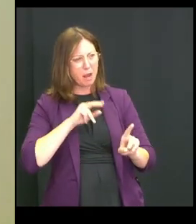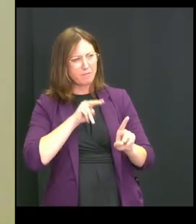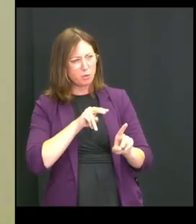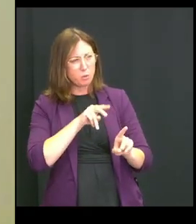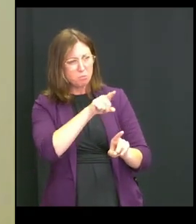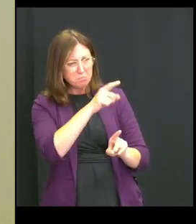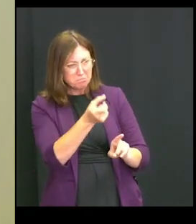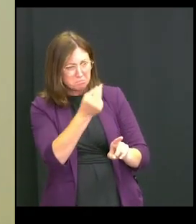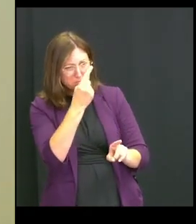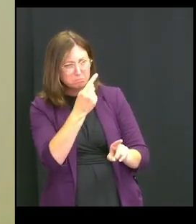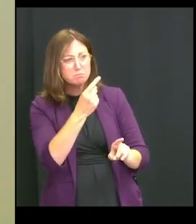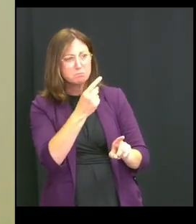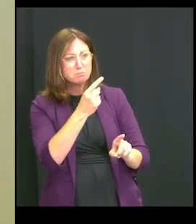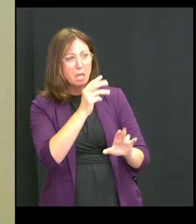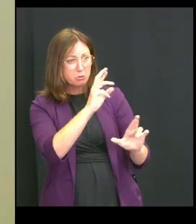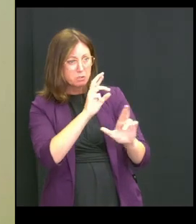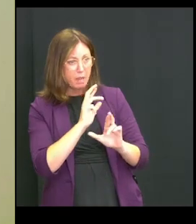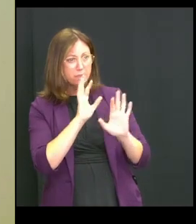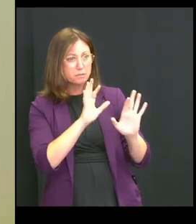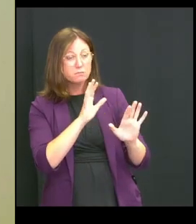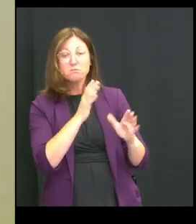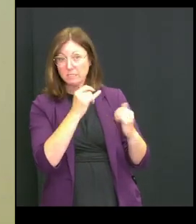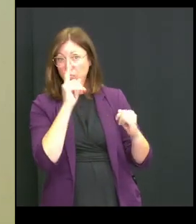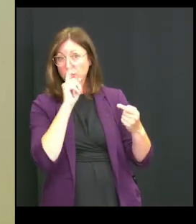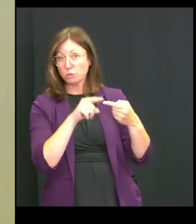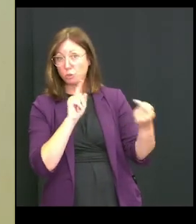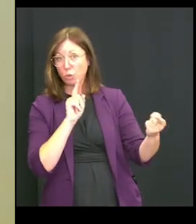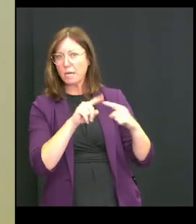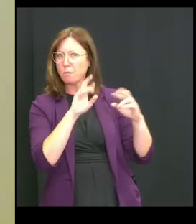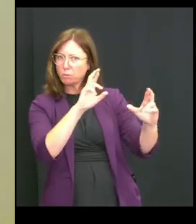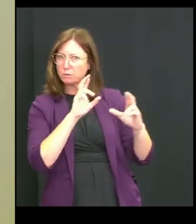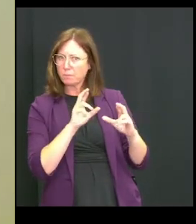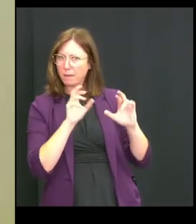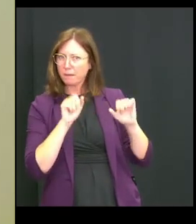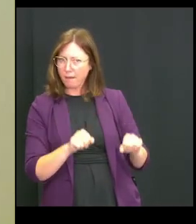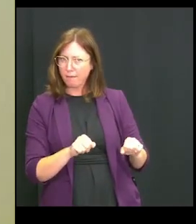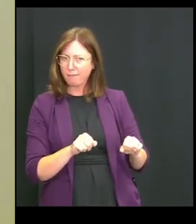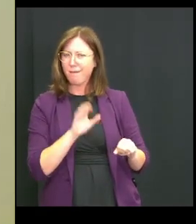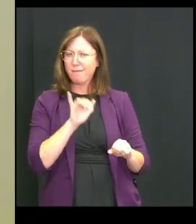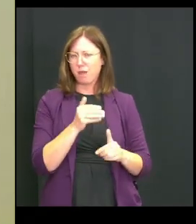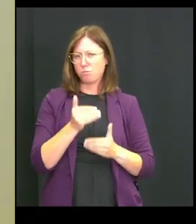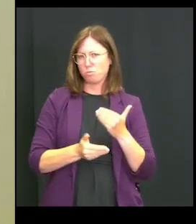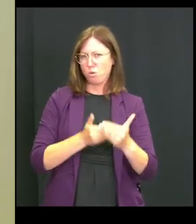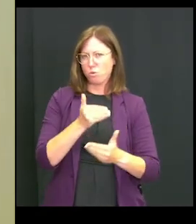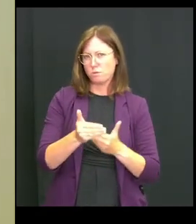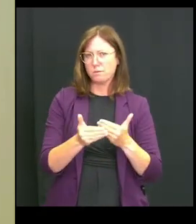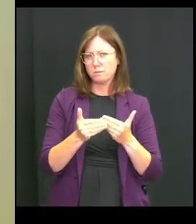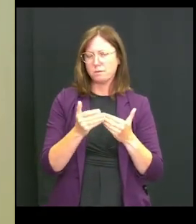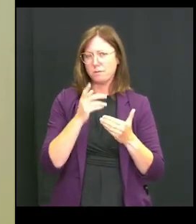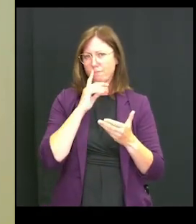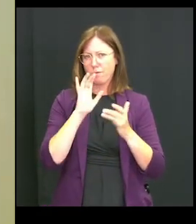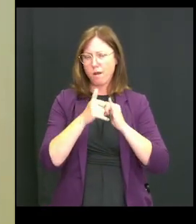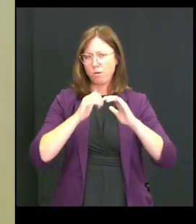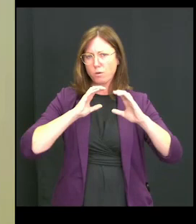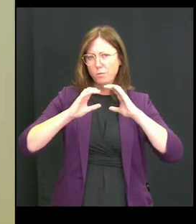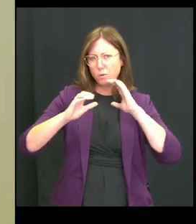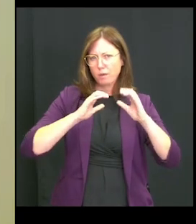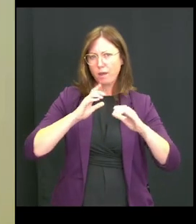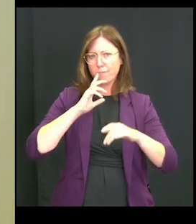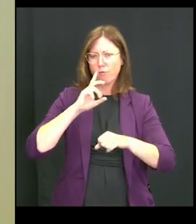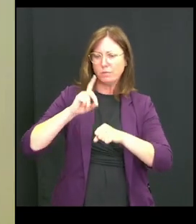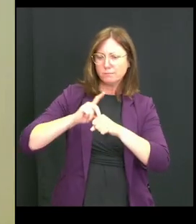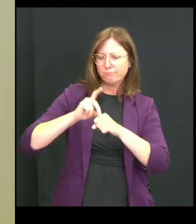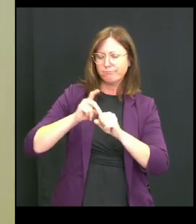Respecting others. So those kind of process values for democratic politics.